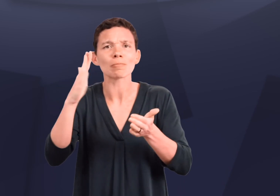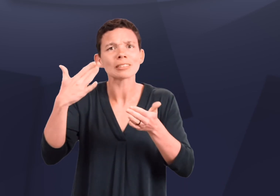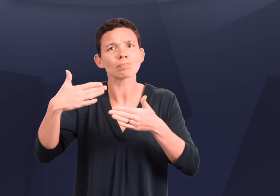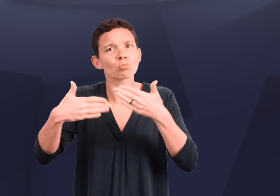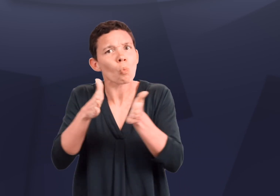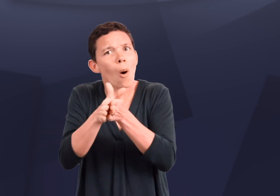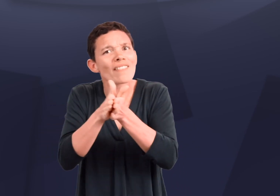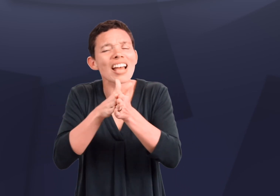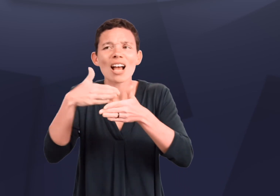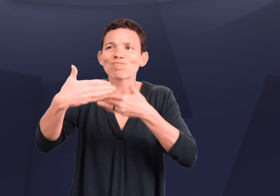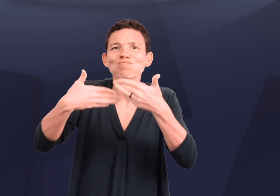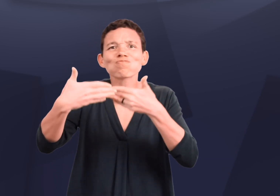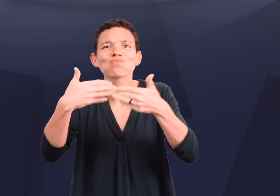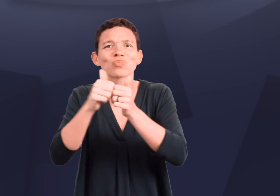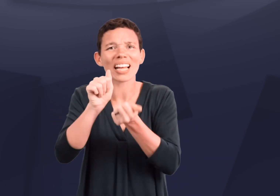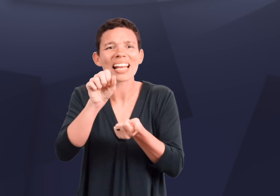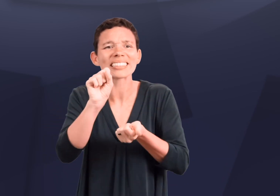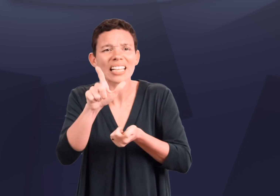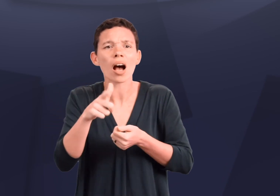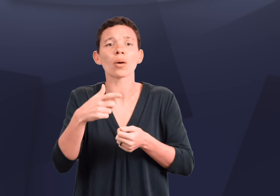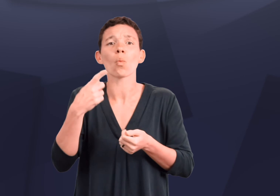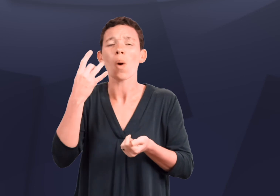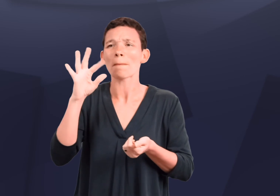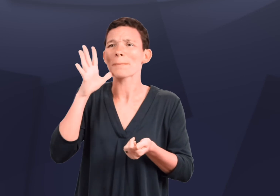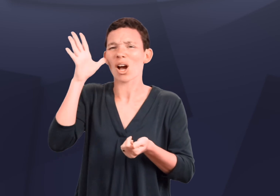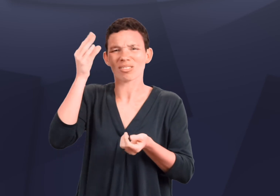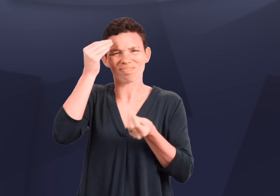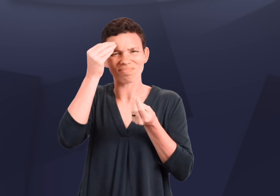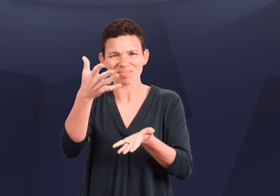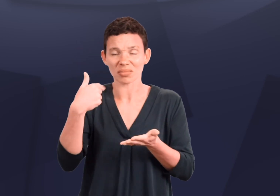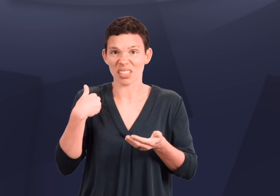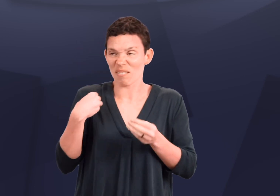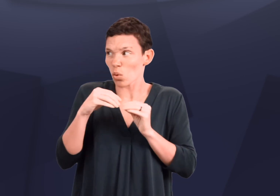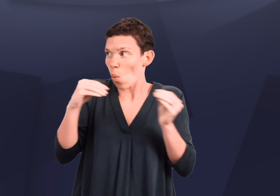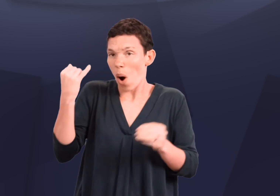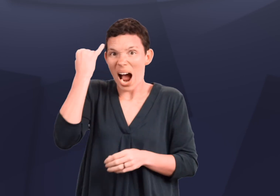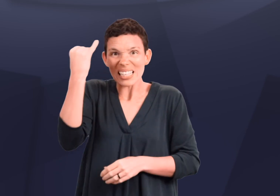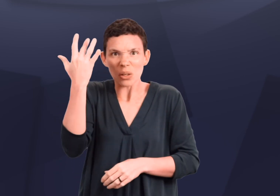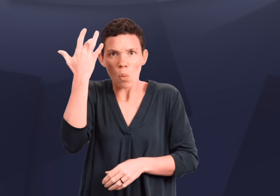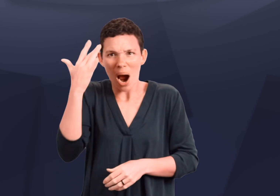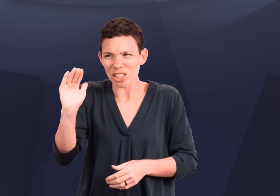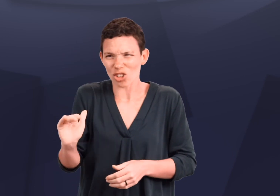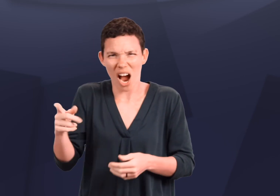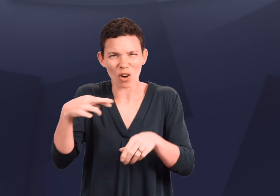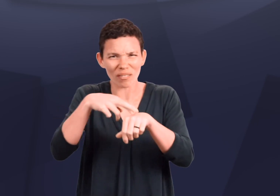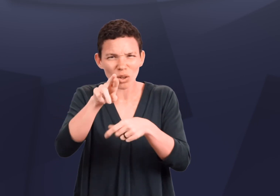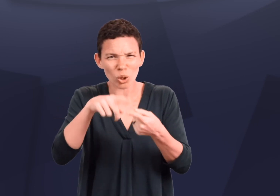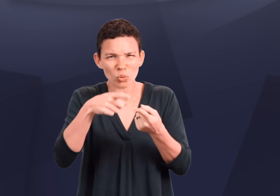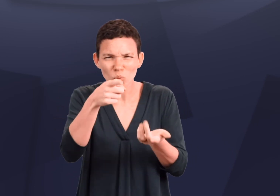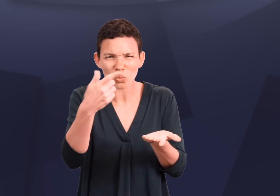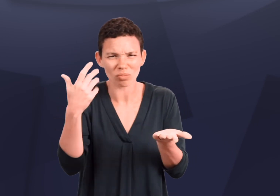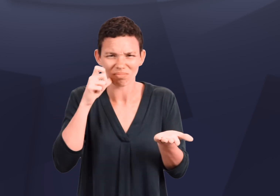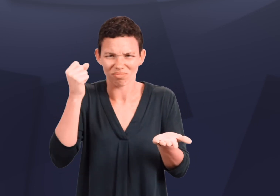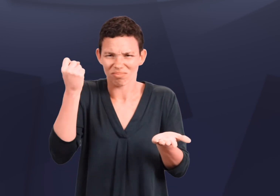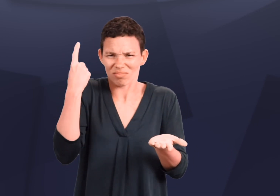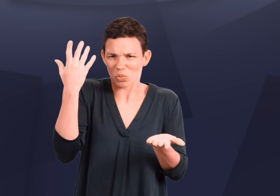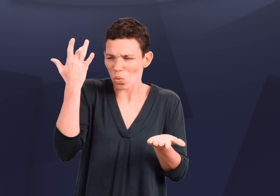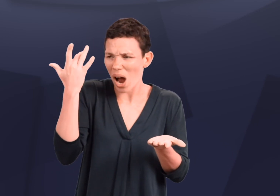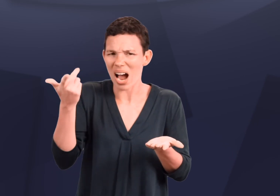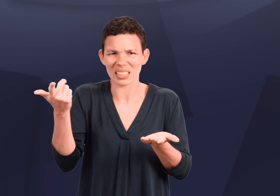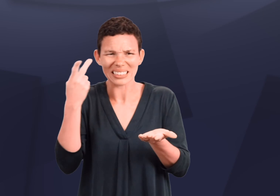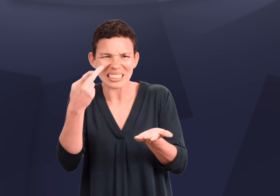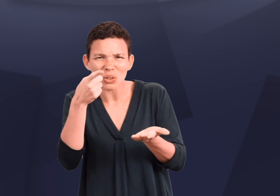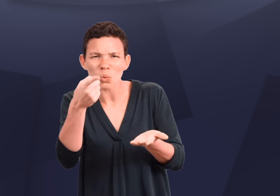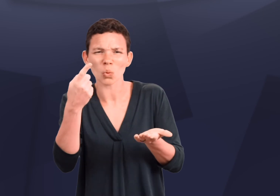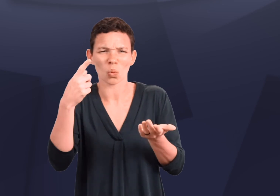One of the parents informs you that they have no idea why their child is seeing you,